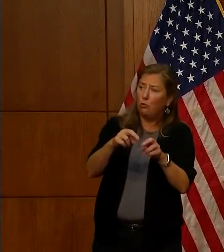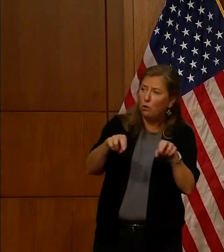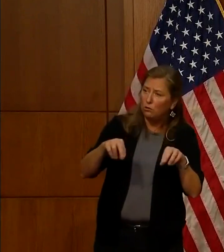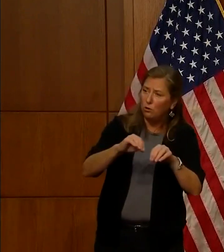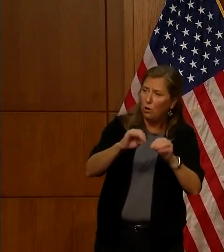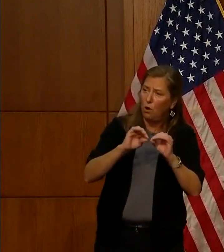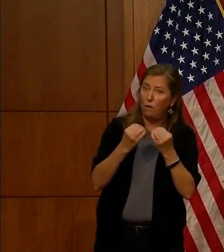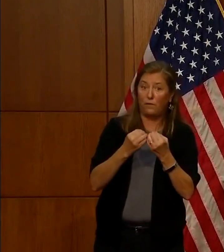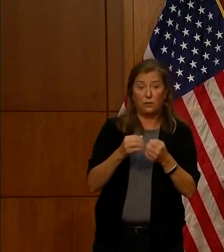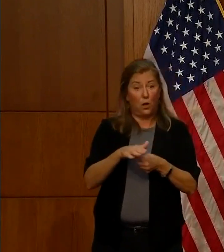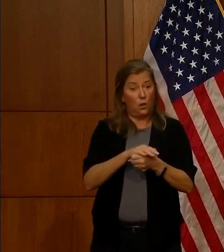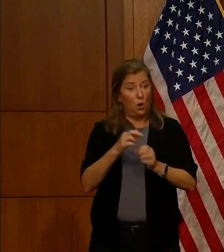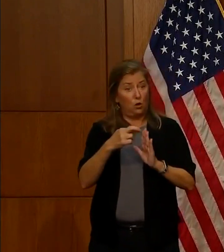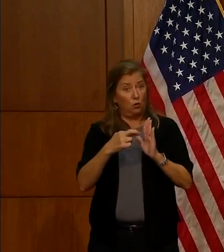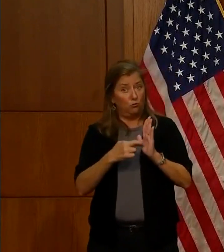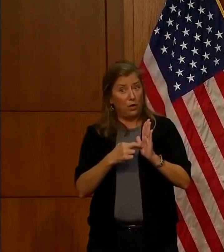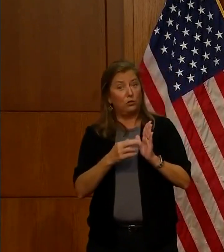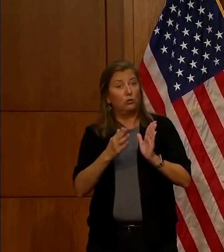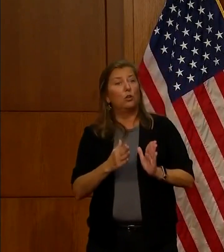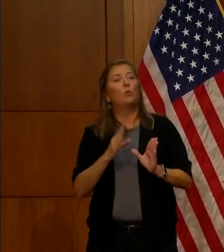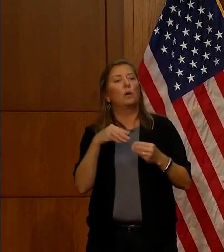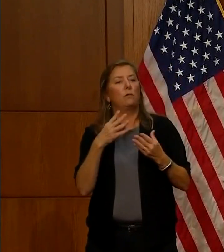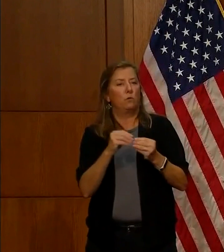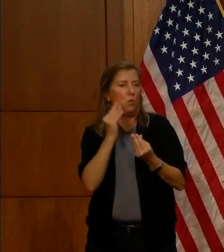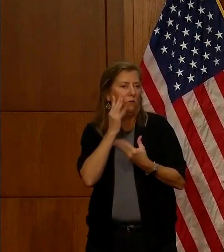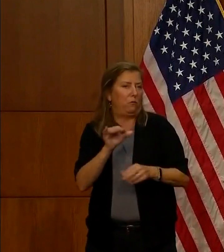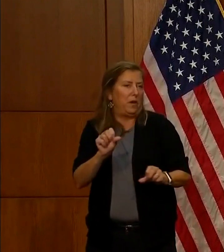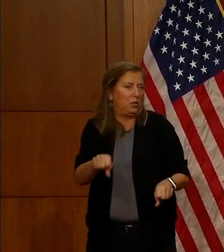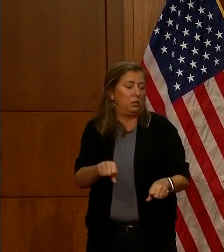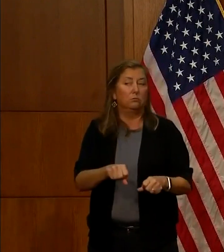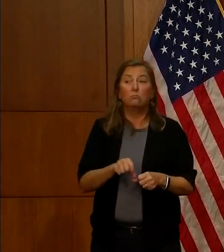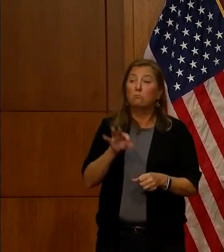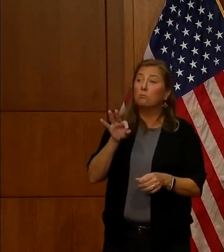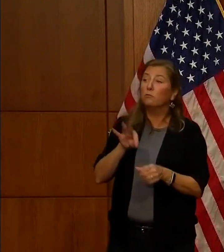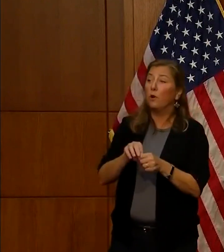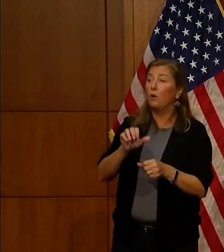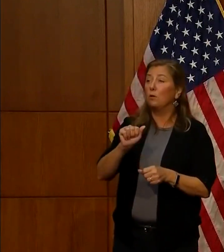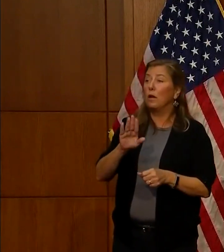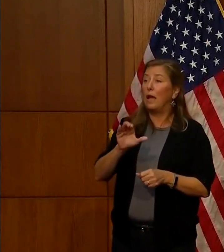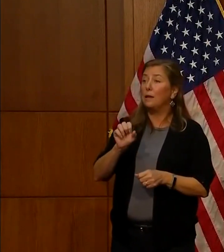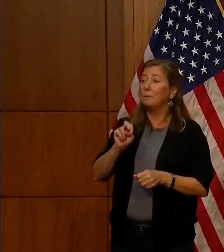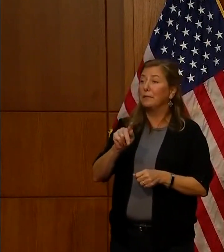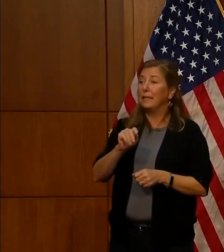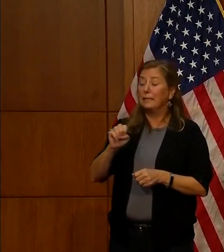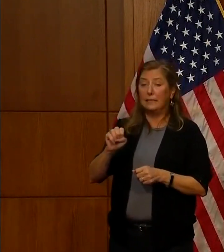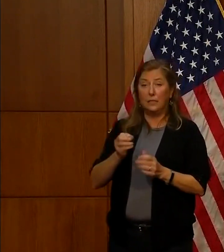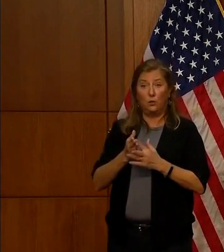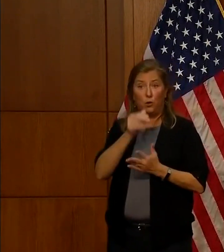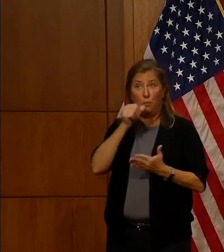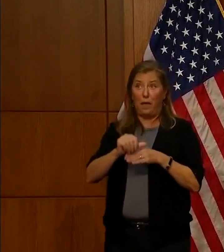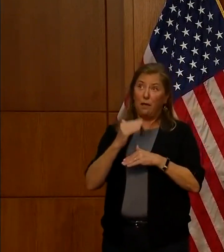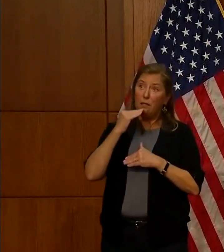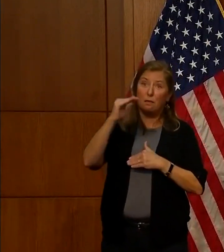THEY'RE OFTEN AT THE REGISTRAR'S OFFICE AND YOUR LOCAL REGISTRAR CAN GIVE YOU